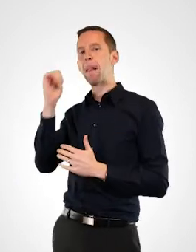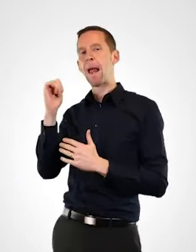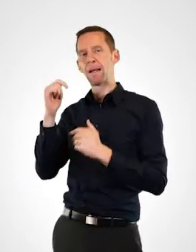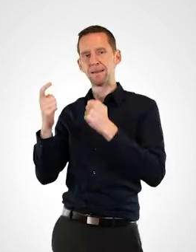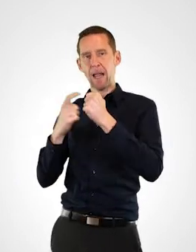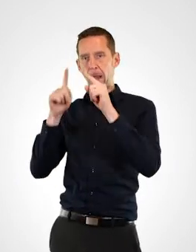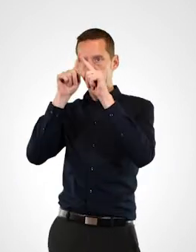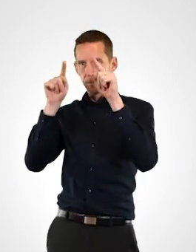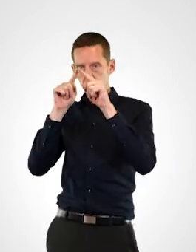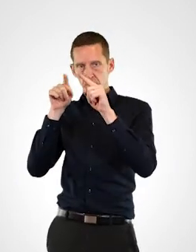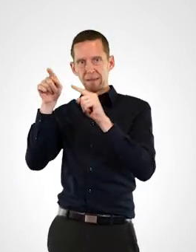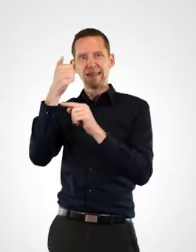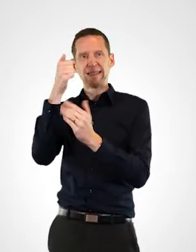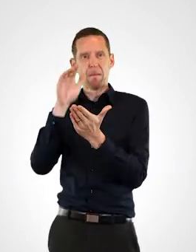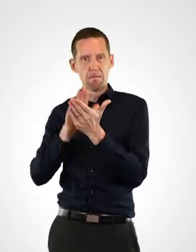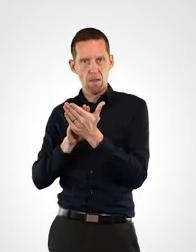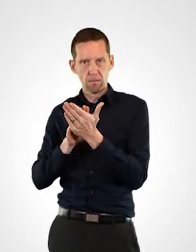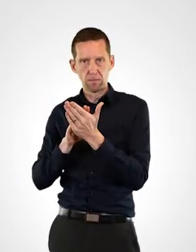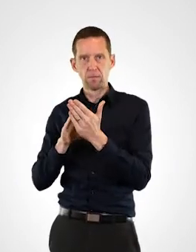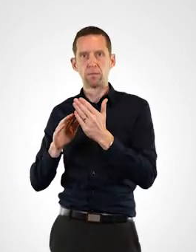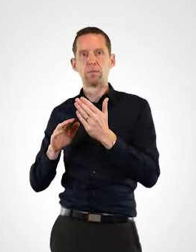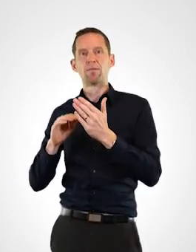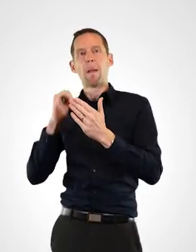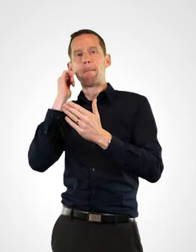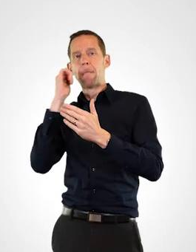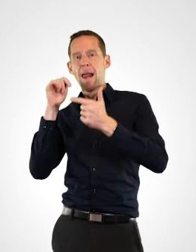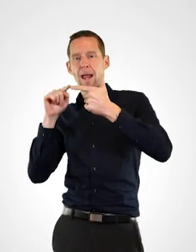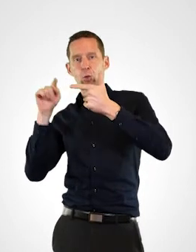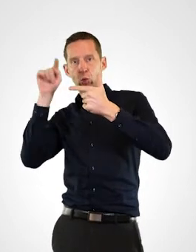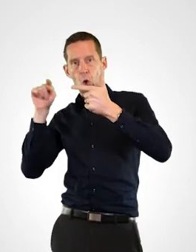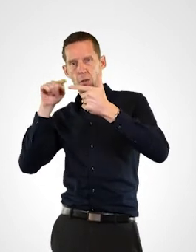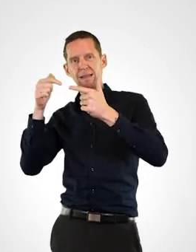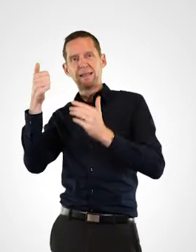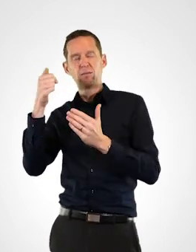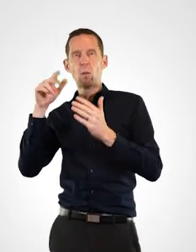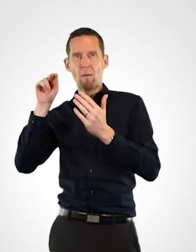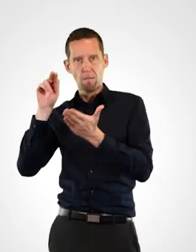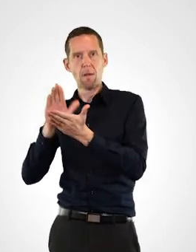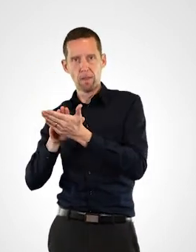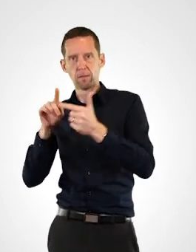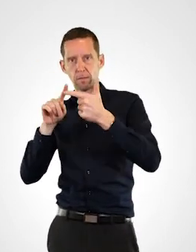So the black diamonds represent 6 months, the black circles 12 months,